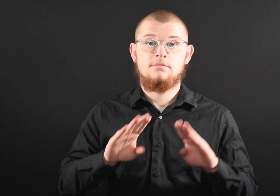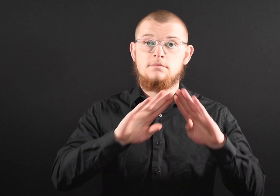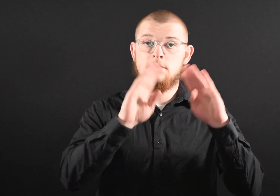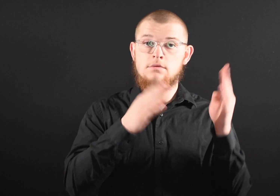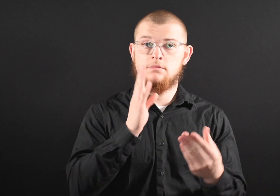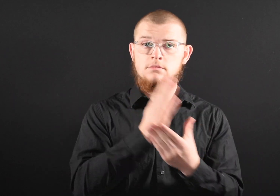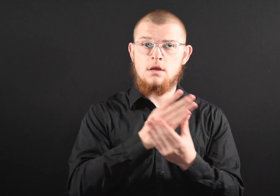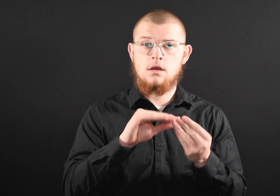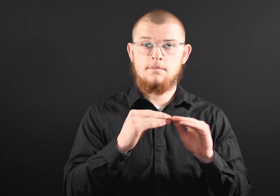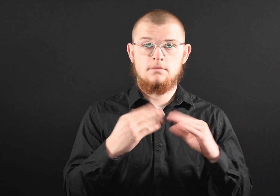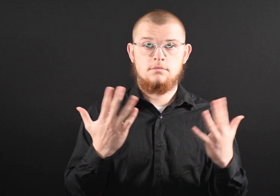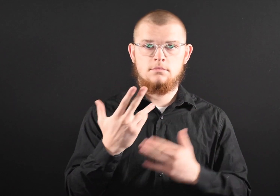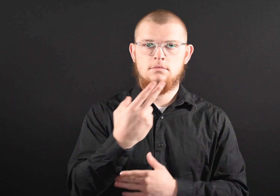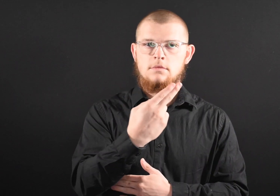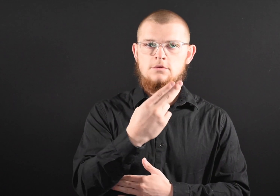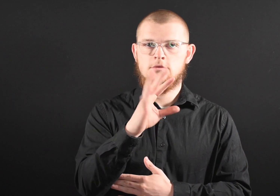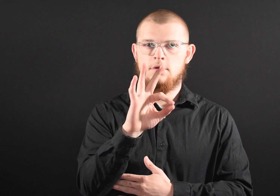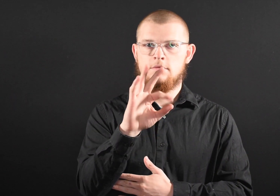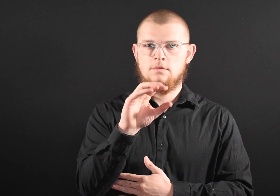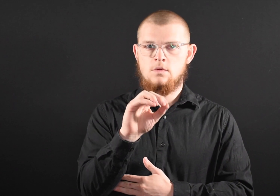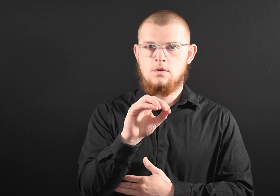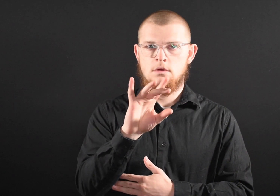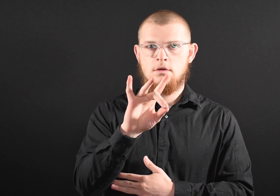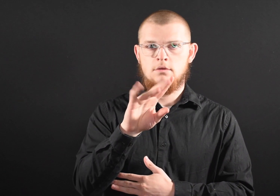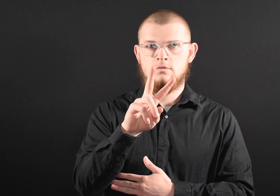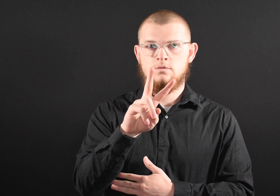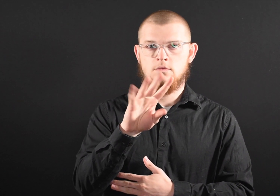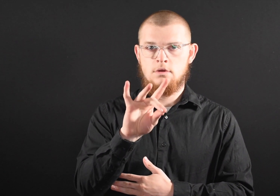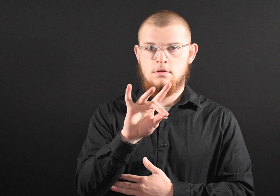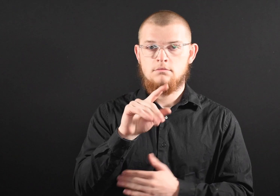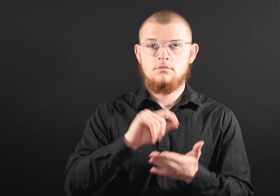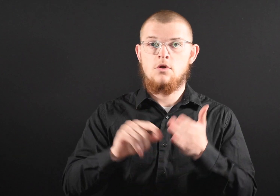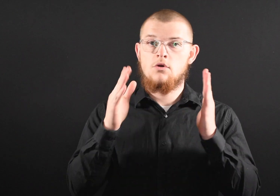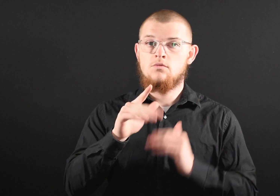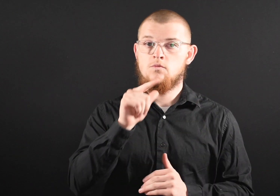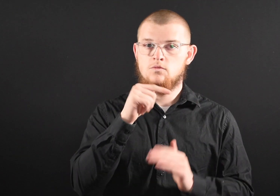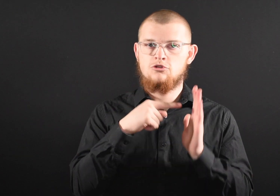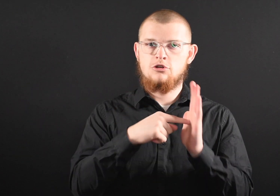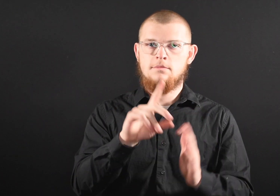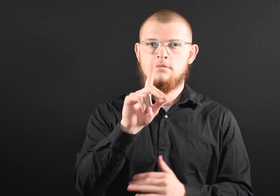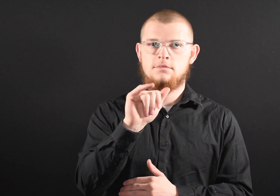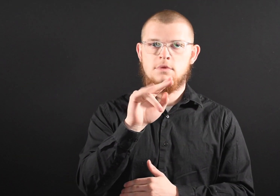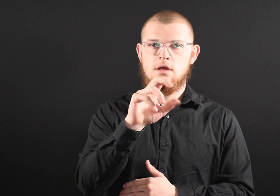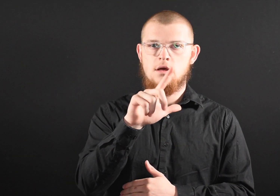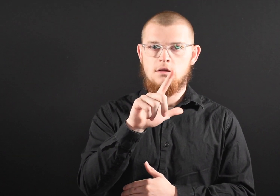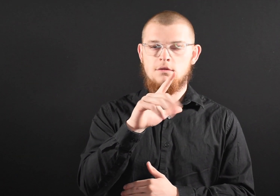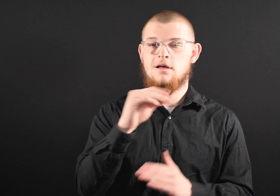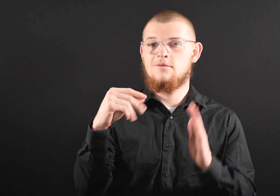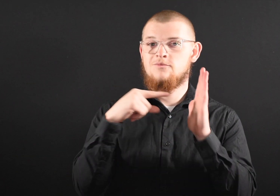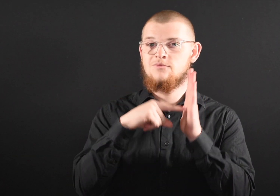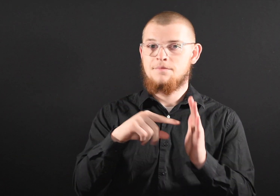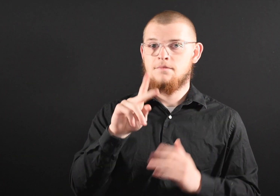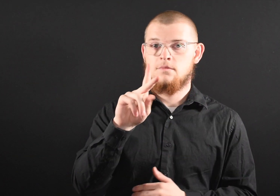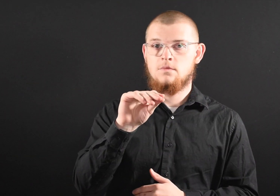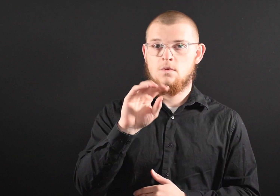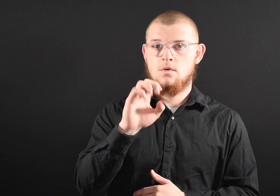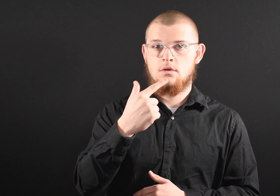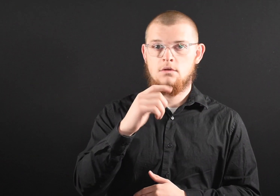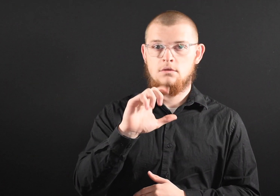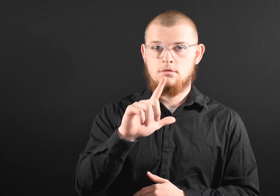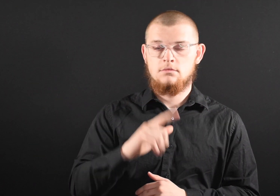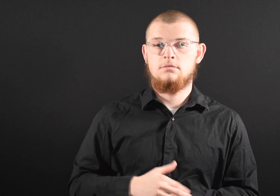The House File number is HF0828 and the authors are Rep. Daniels and Rep. Koegel.